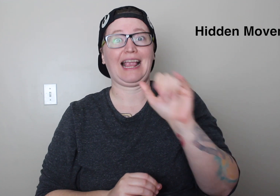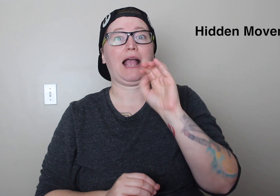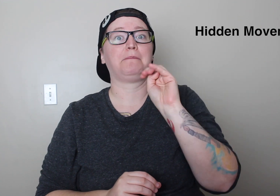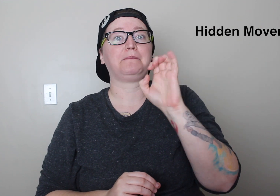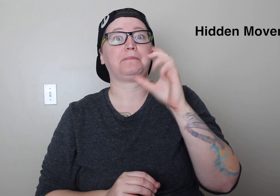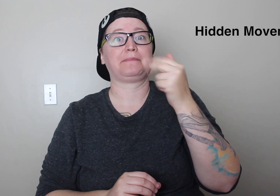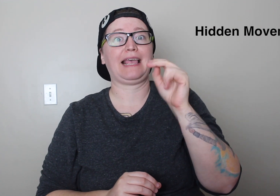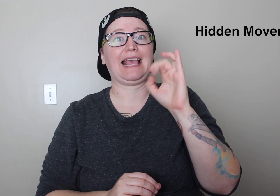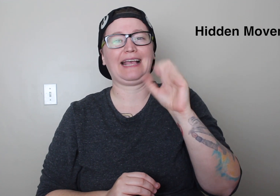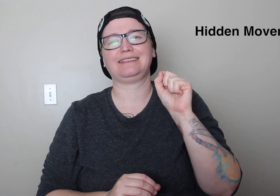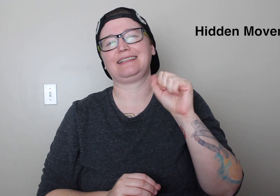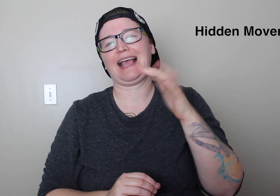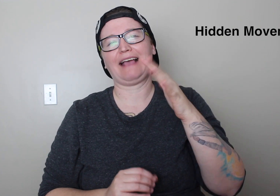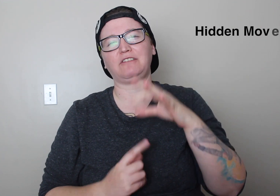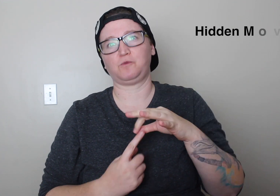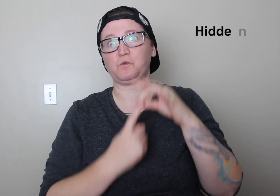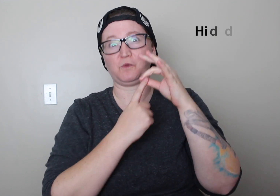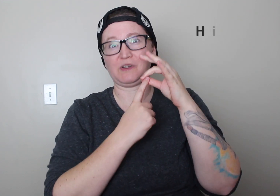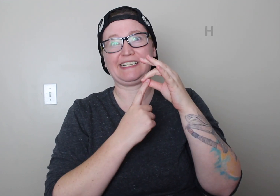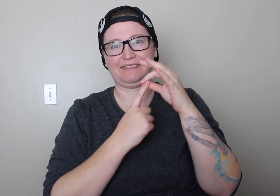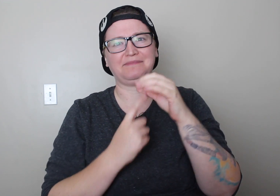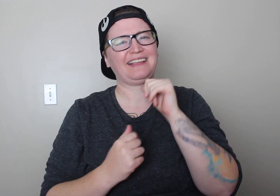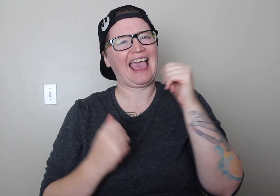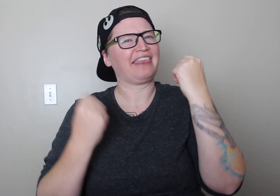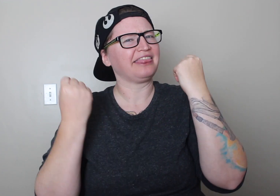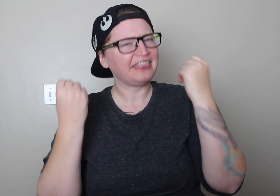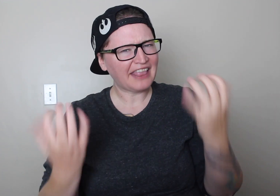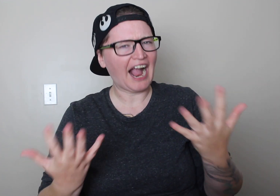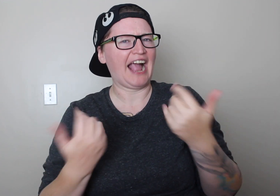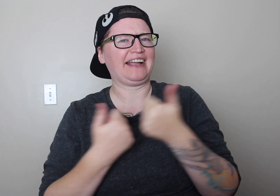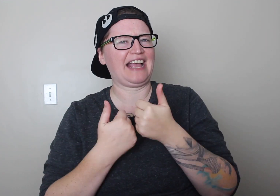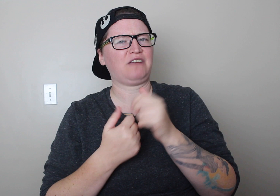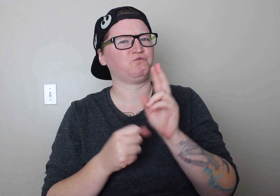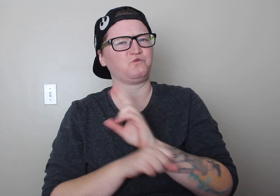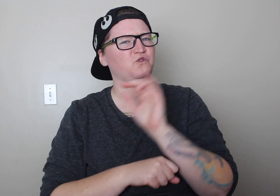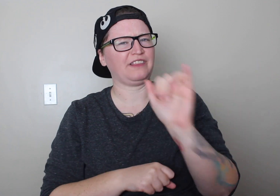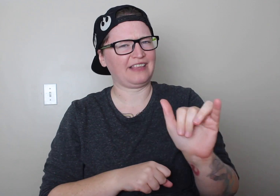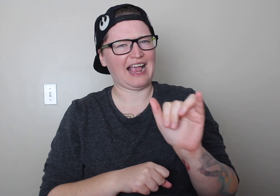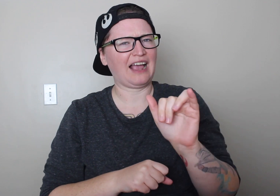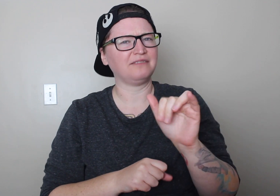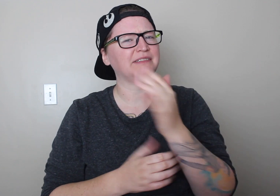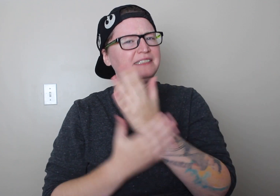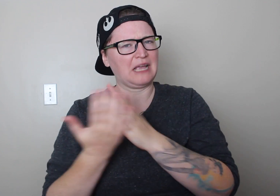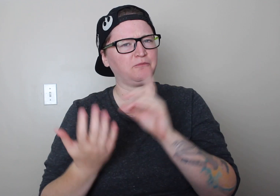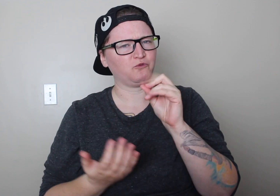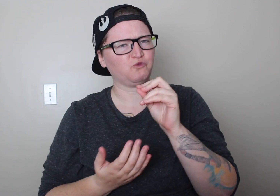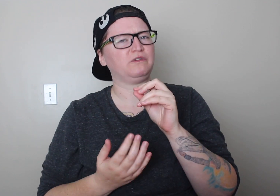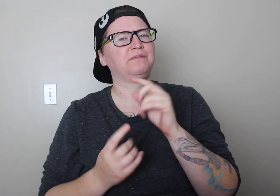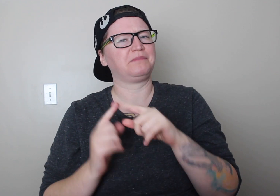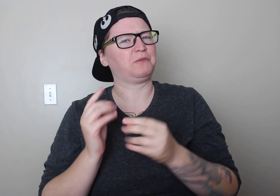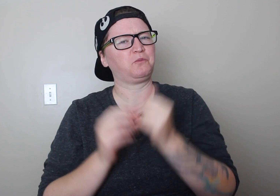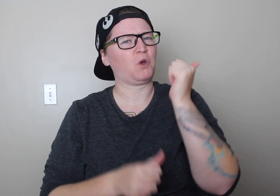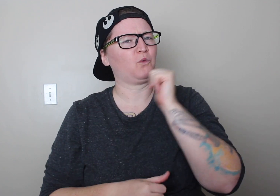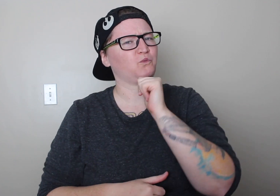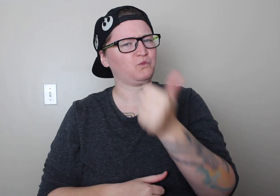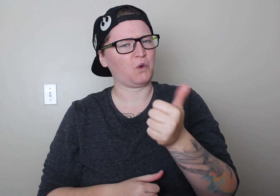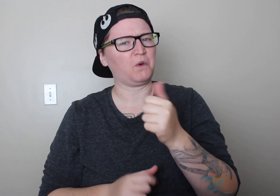This mechanic is pretty unique and not a lot of games have it. Some do, but most don't.